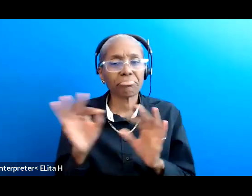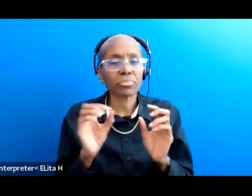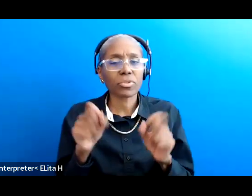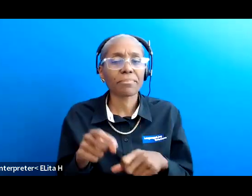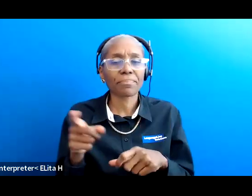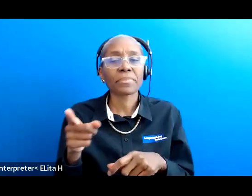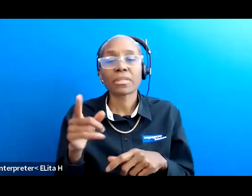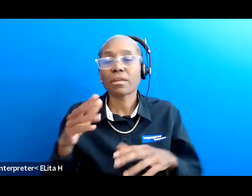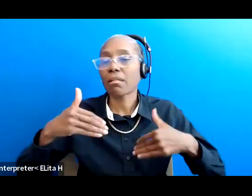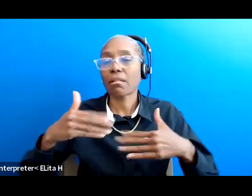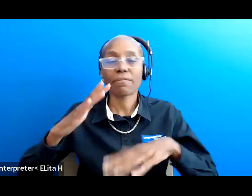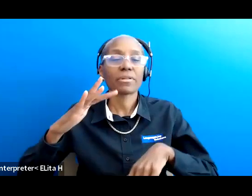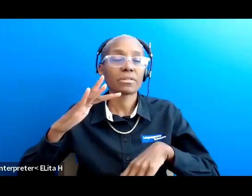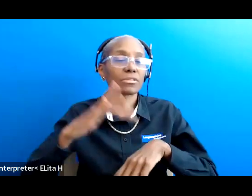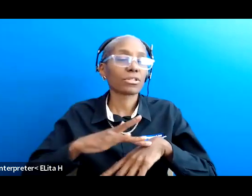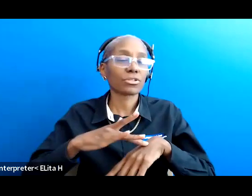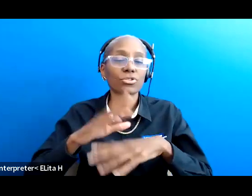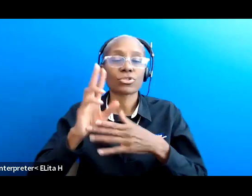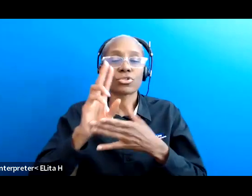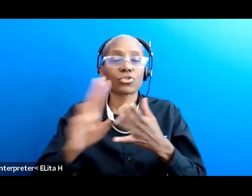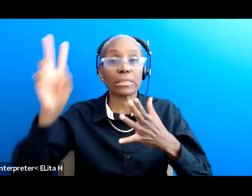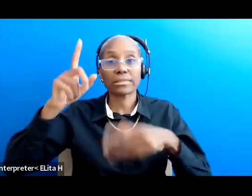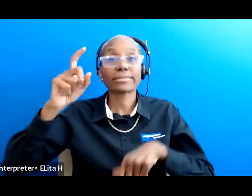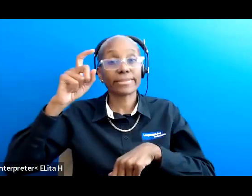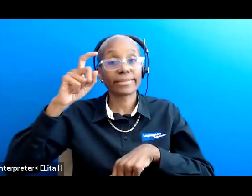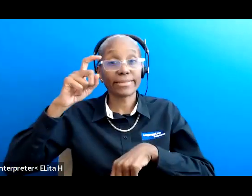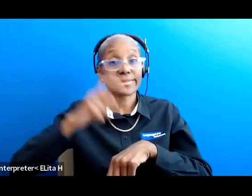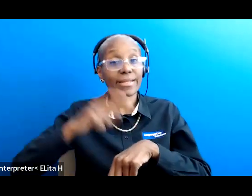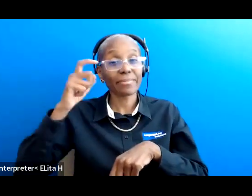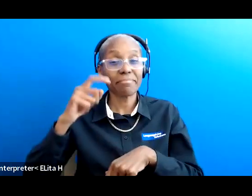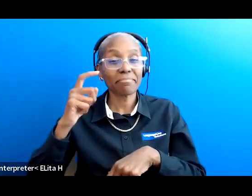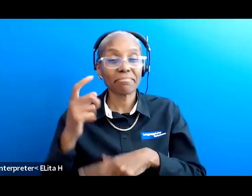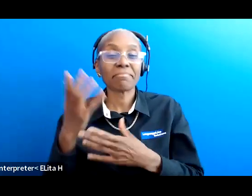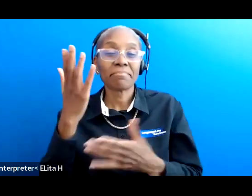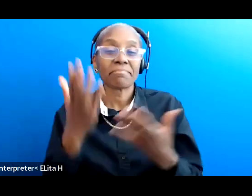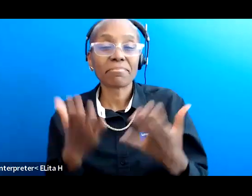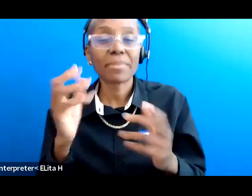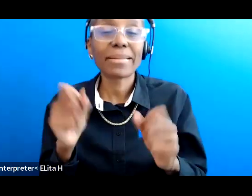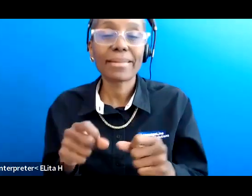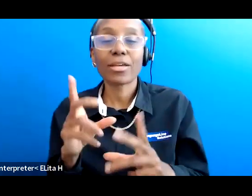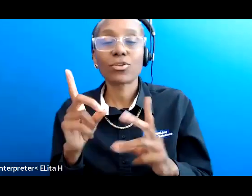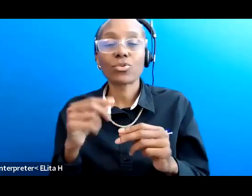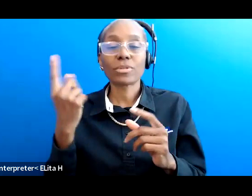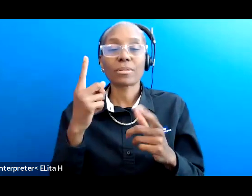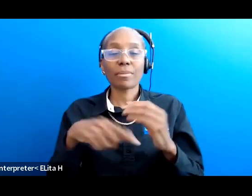If you haven't been to the urologist, maybe it's time to go there. So they might be able to do something about the urethral thinning,